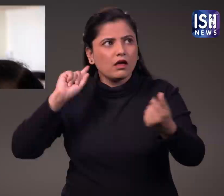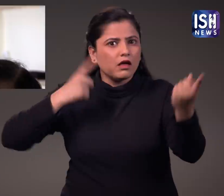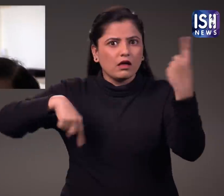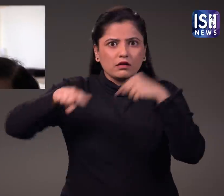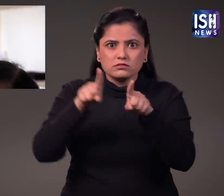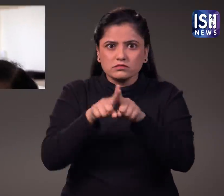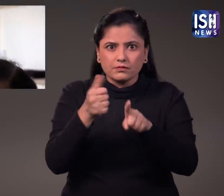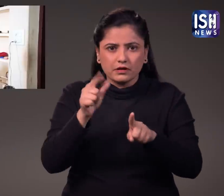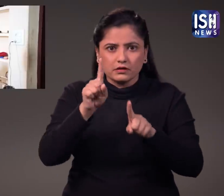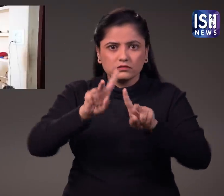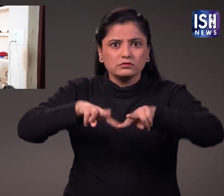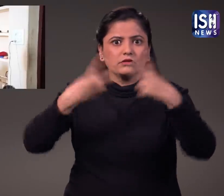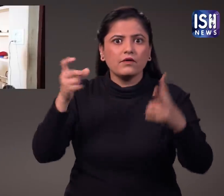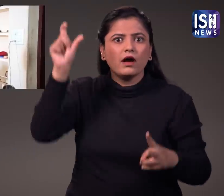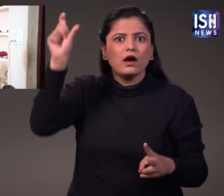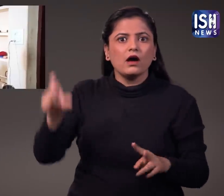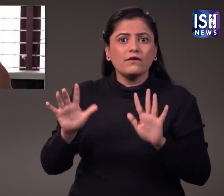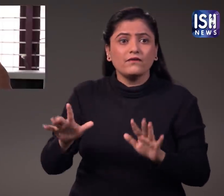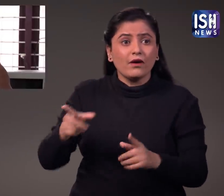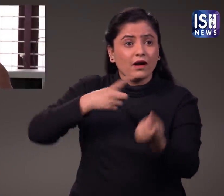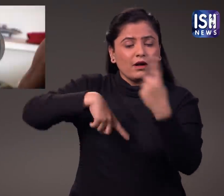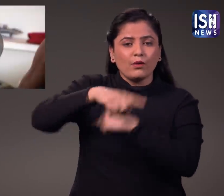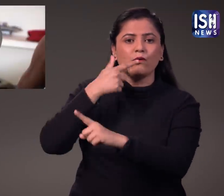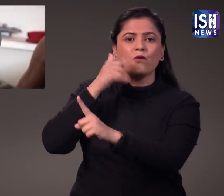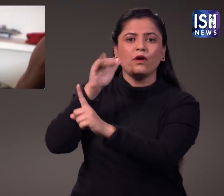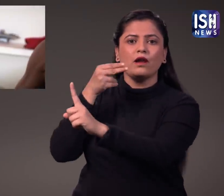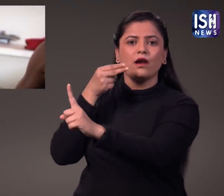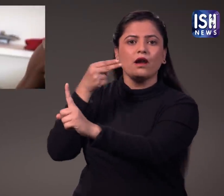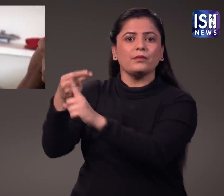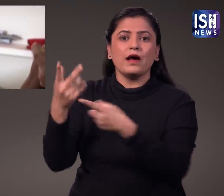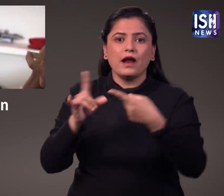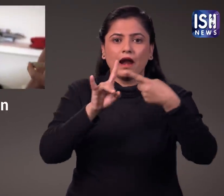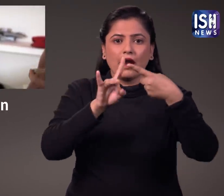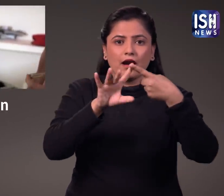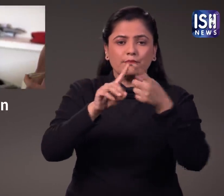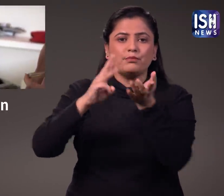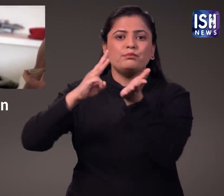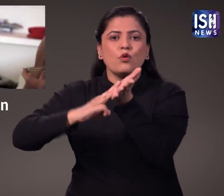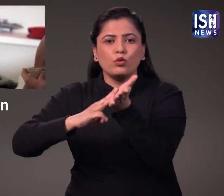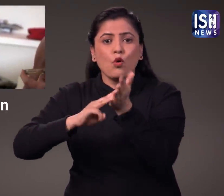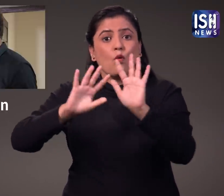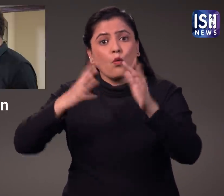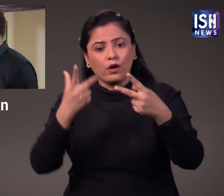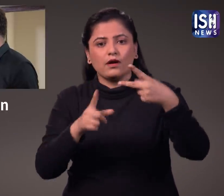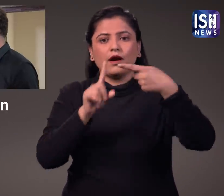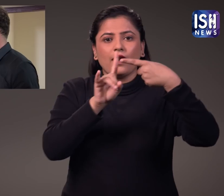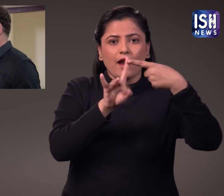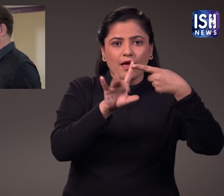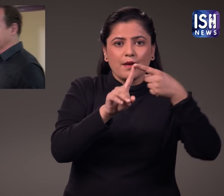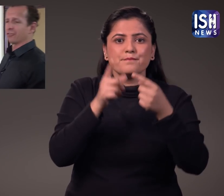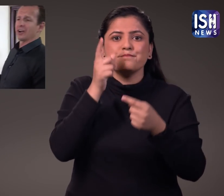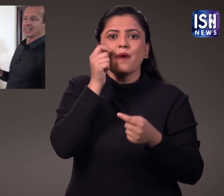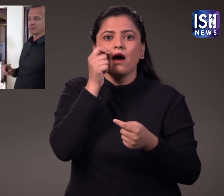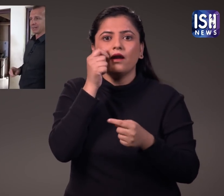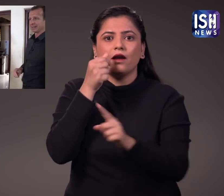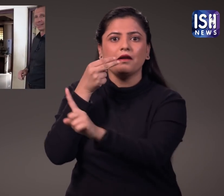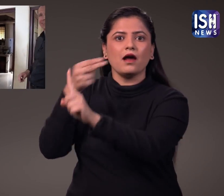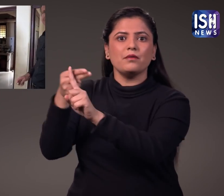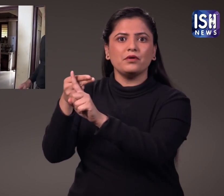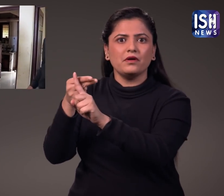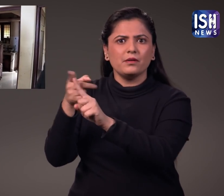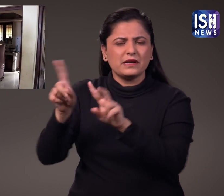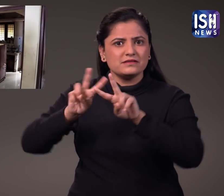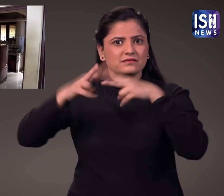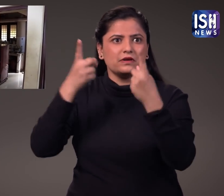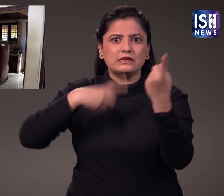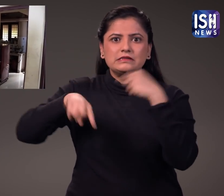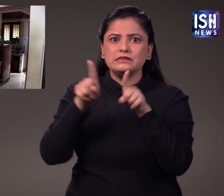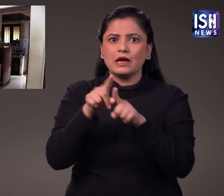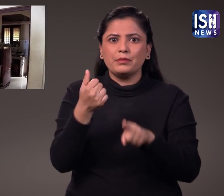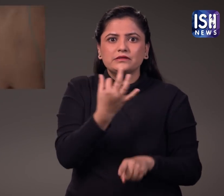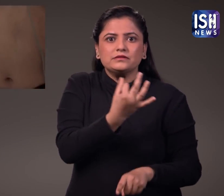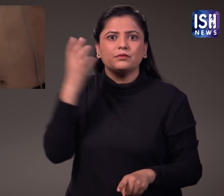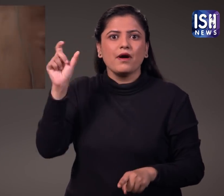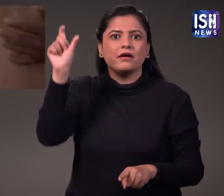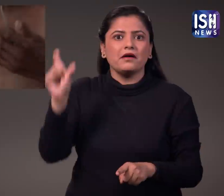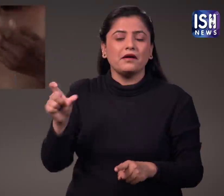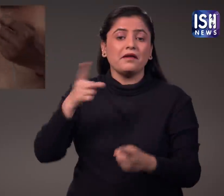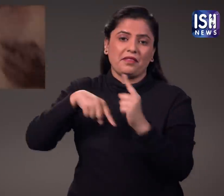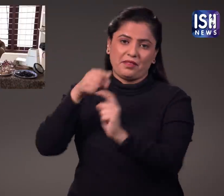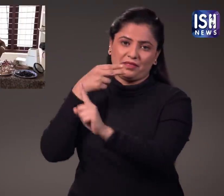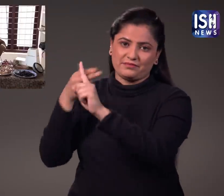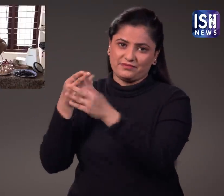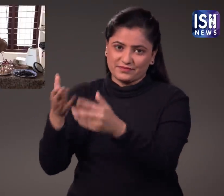because of his unique super power he is also called Electricity Mohan or Electro-Man.